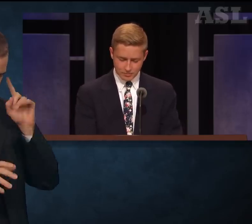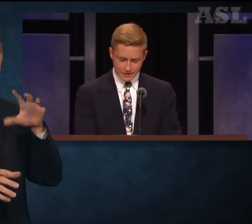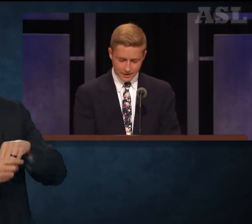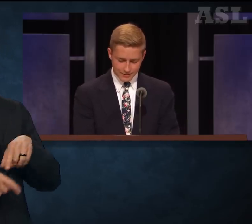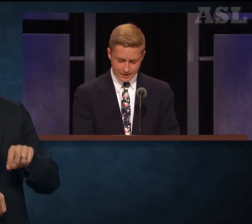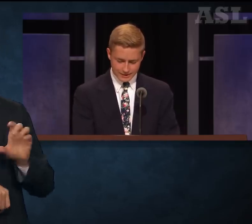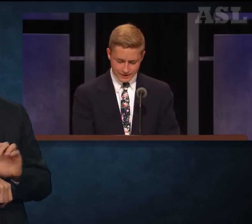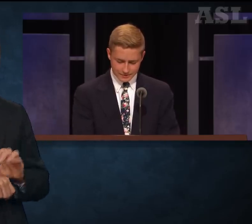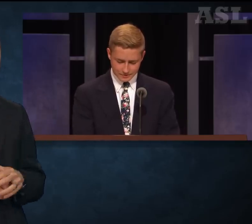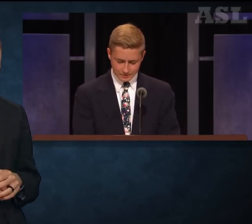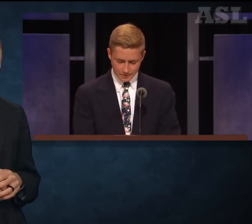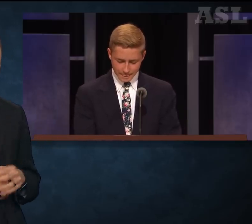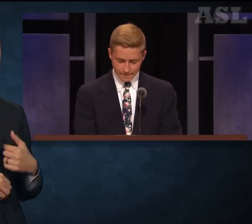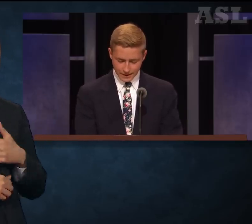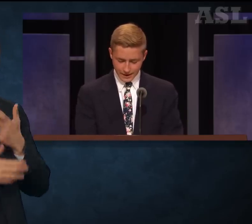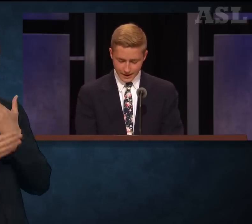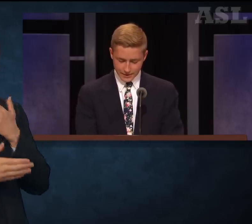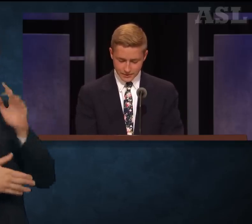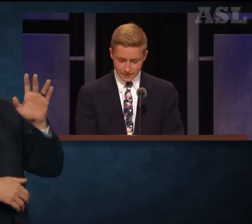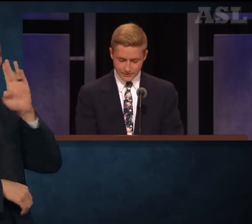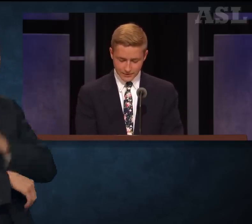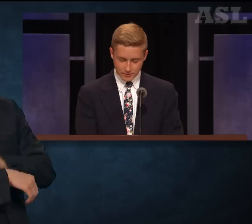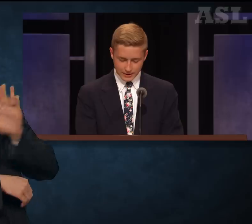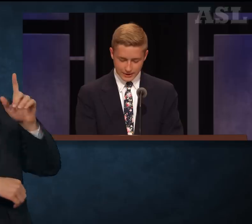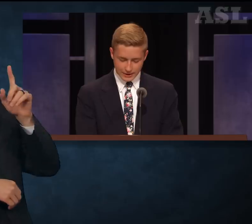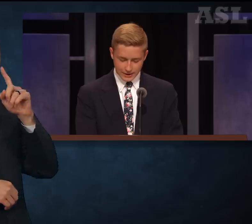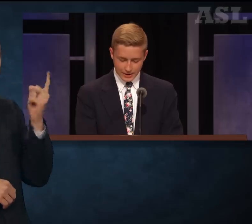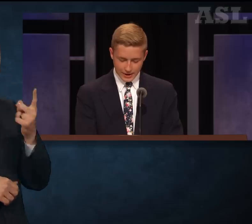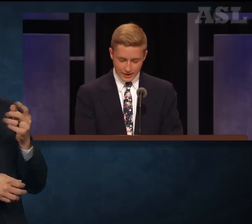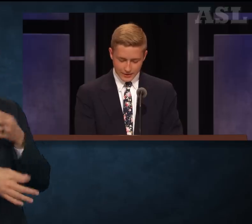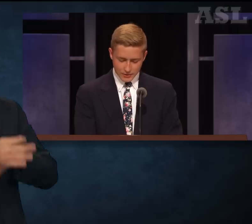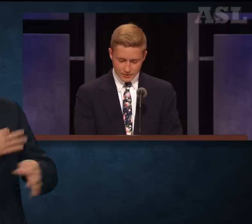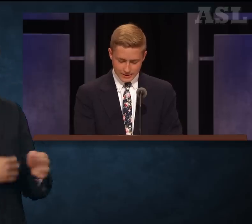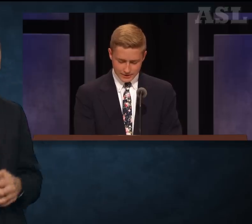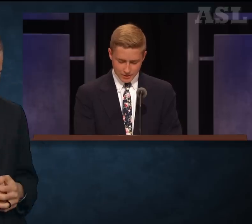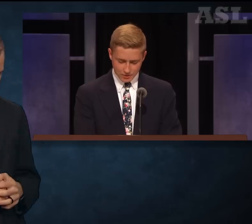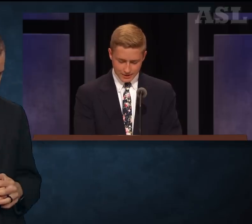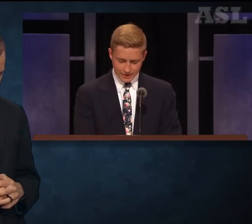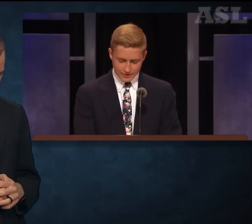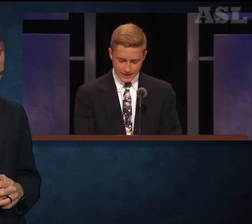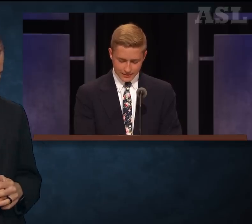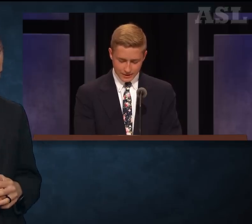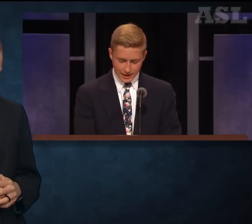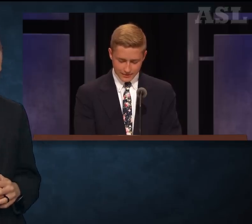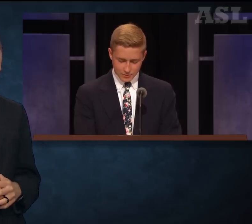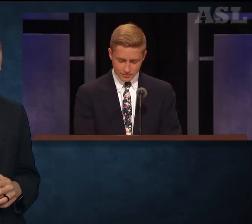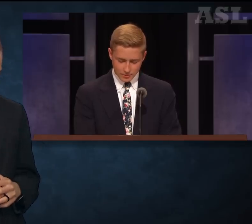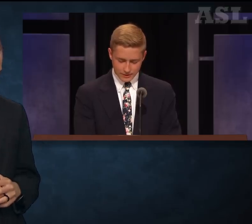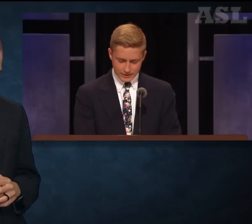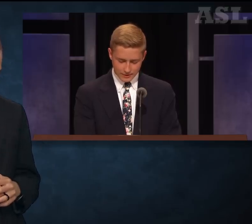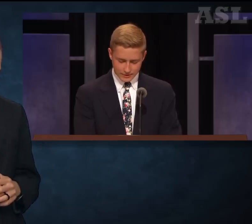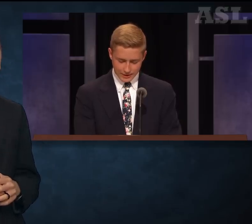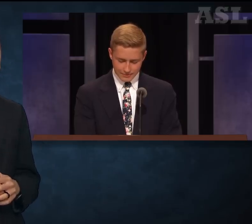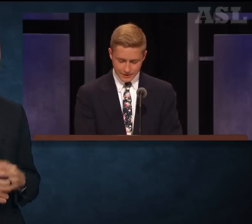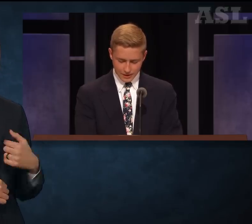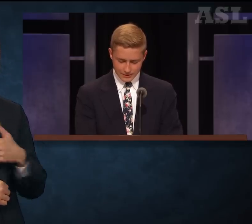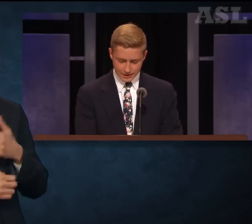FOR GIVING THEIR LIFE TO THIS CHURCH, AND WE ARE SO THANKFUL